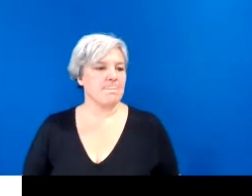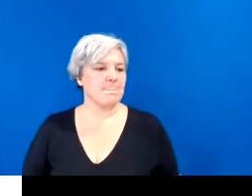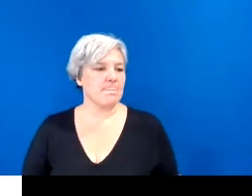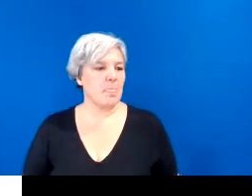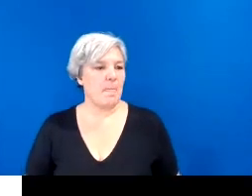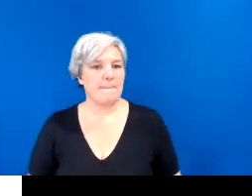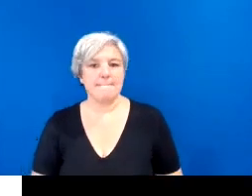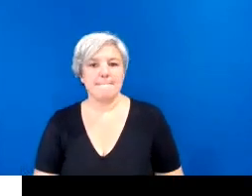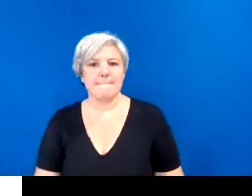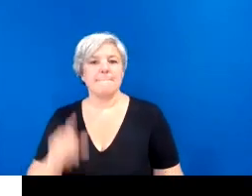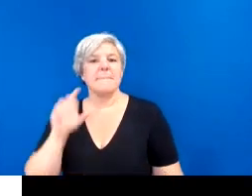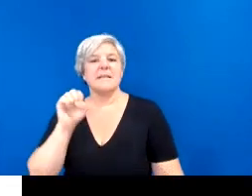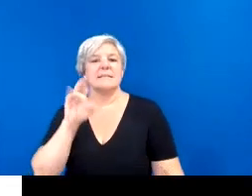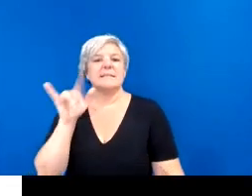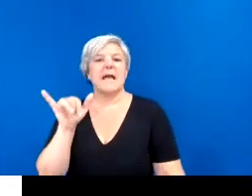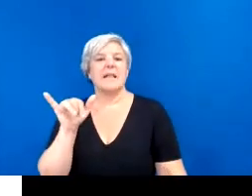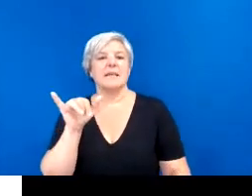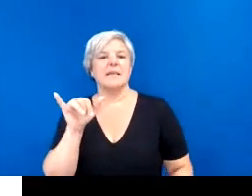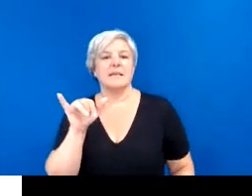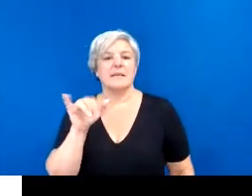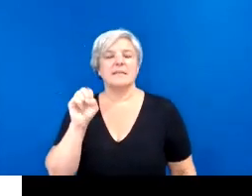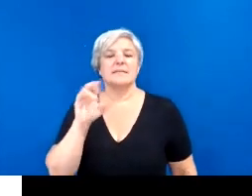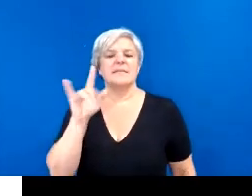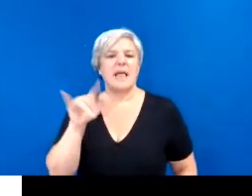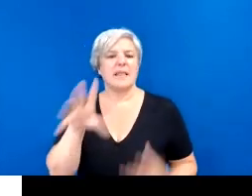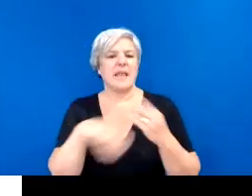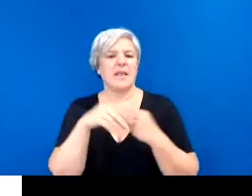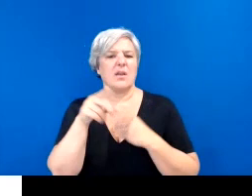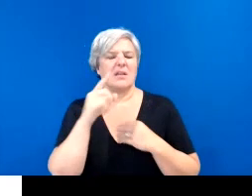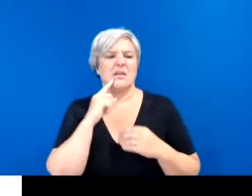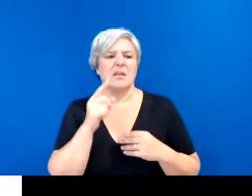So the only thing to say about this one is you can search,